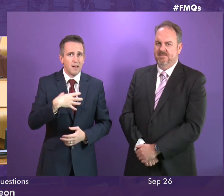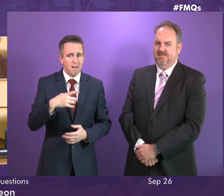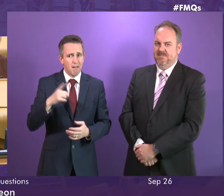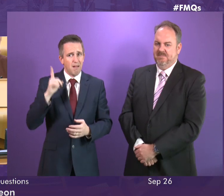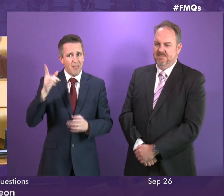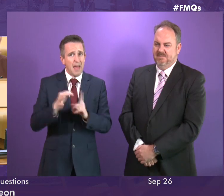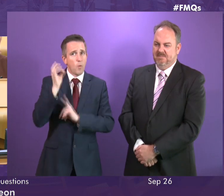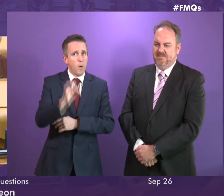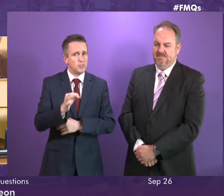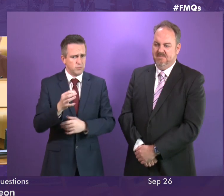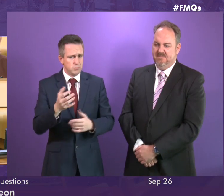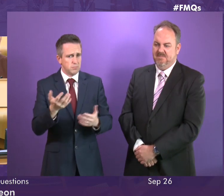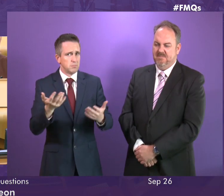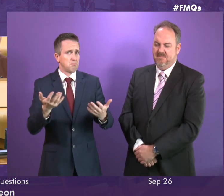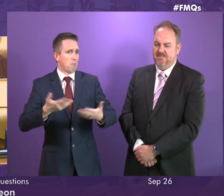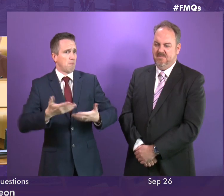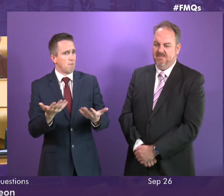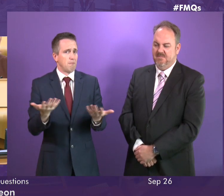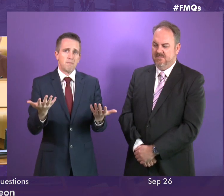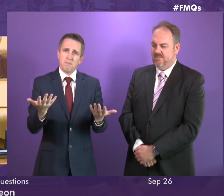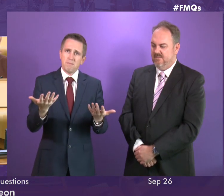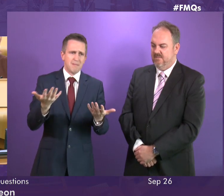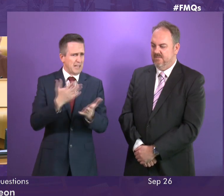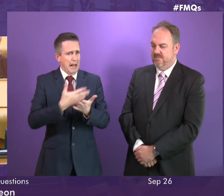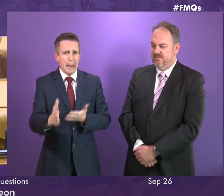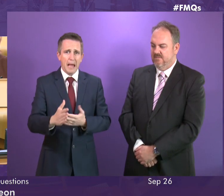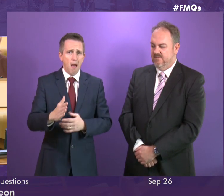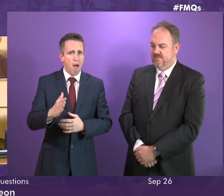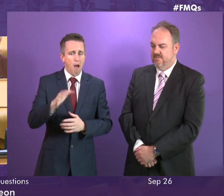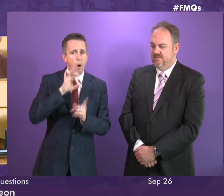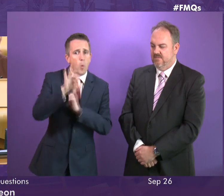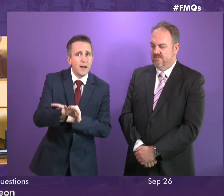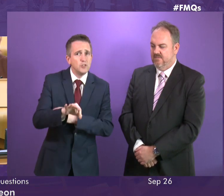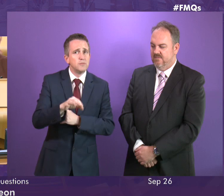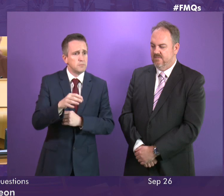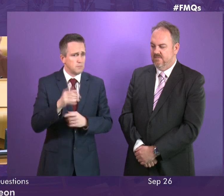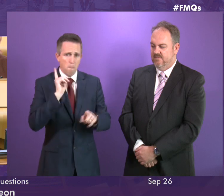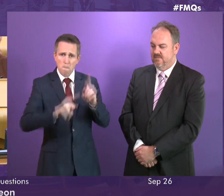that that question is anything other than clear and understandable.